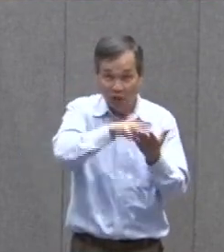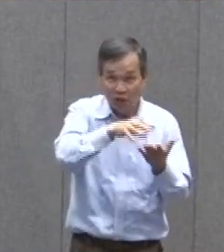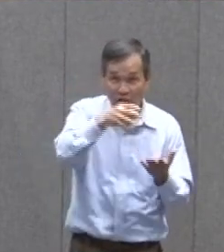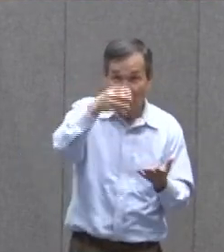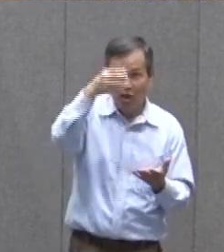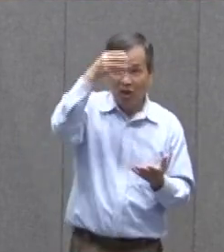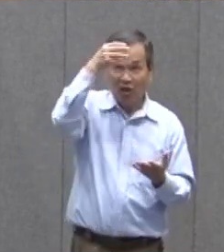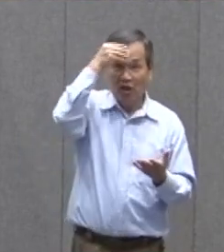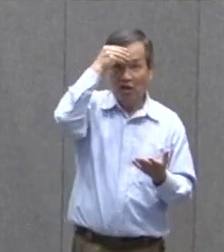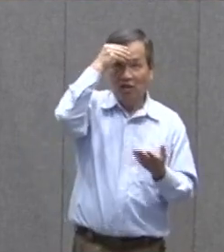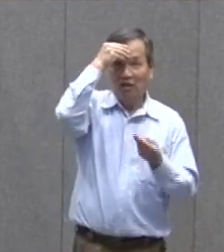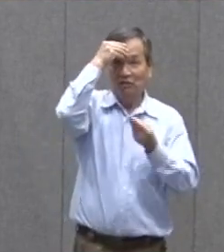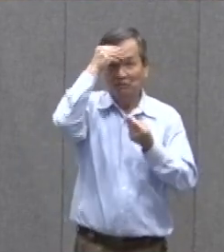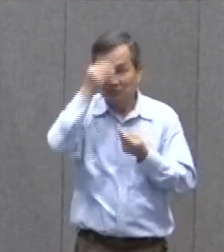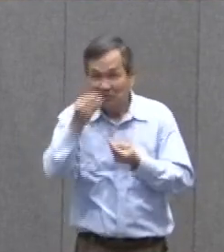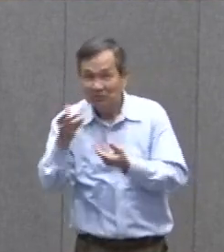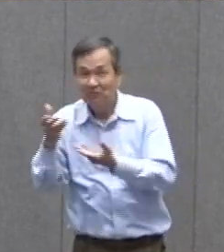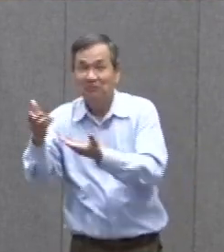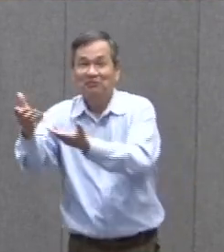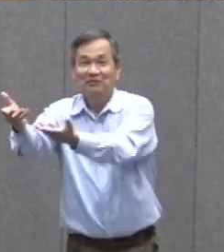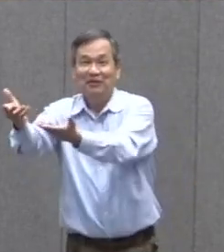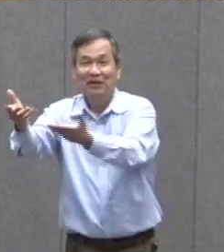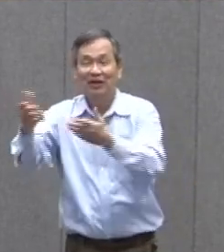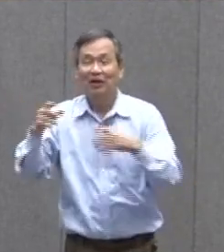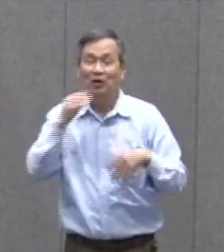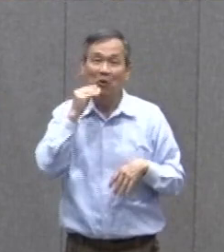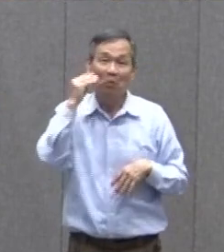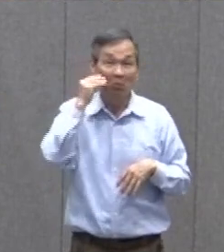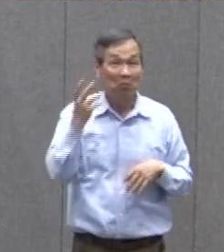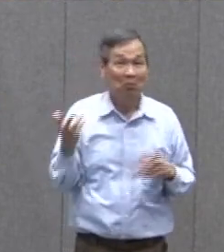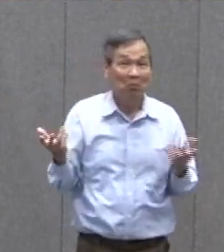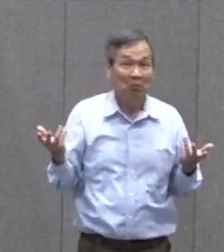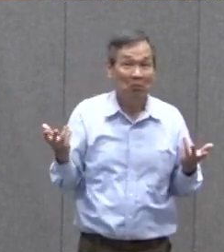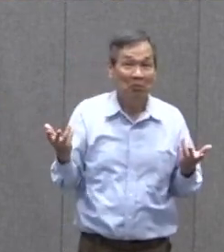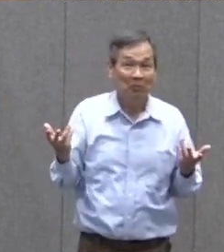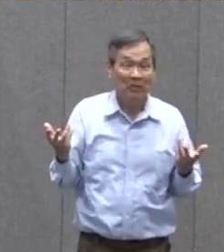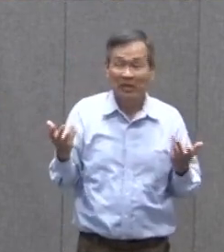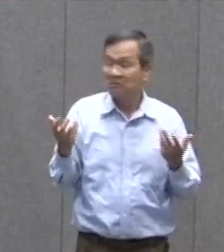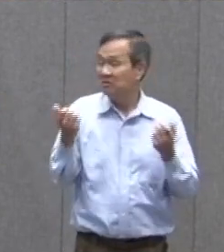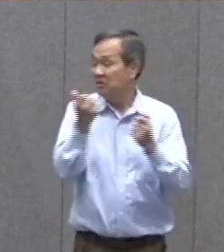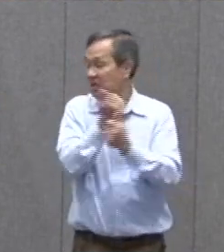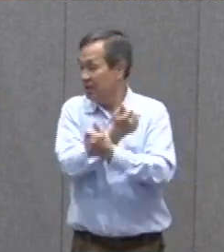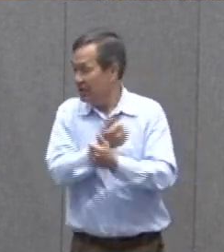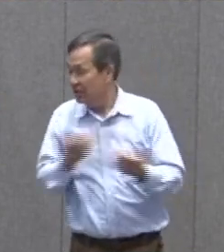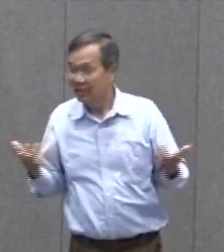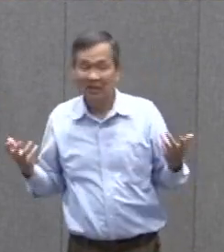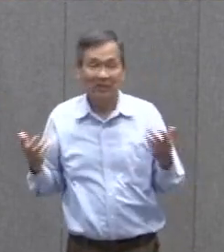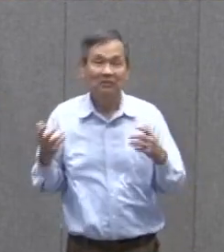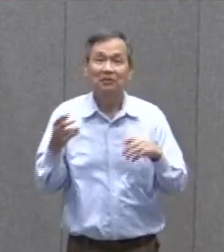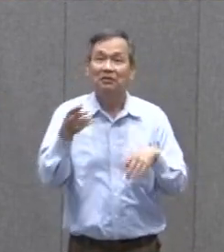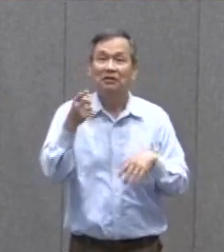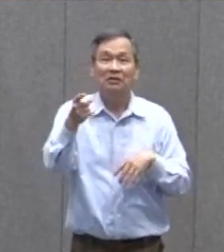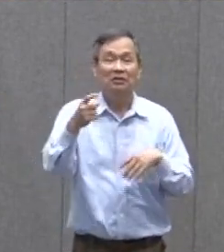and put it to use while you are learning at home. So, anything that you have, whether it's stuffed animals.